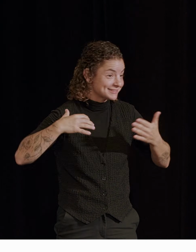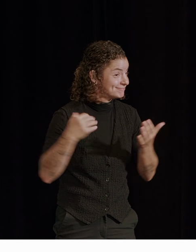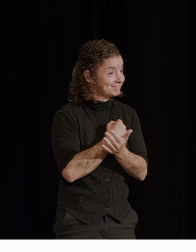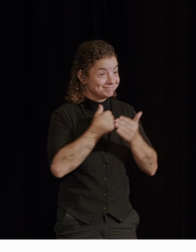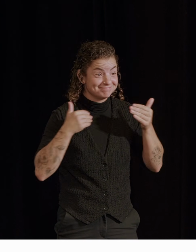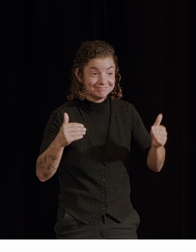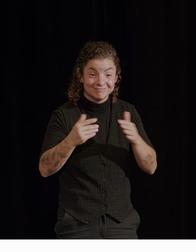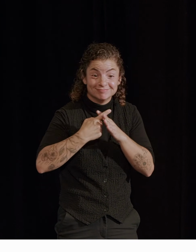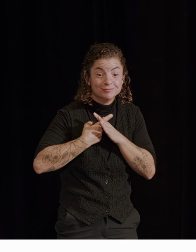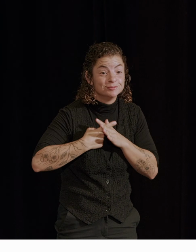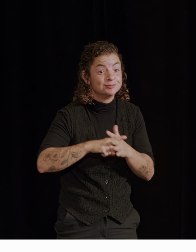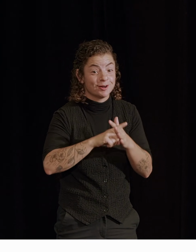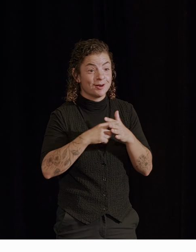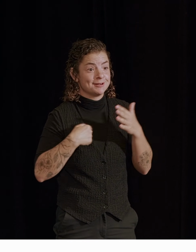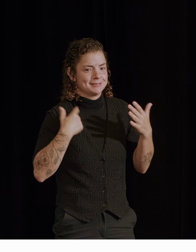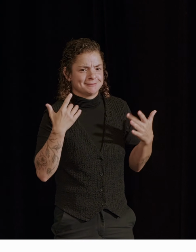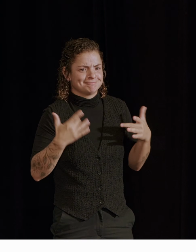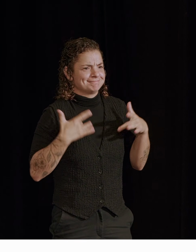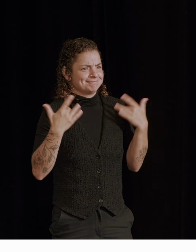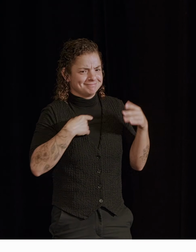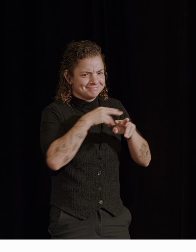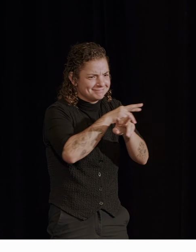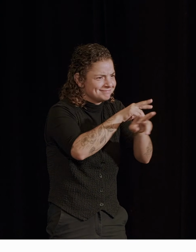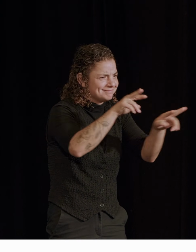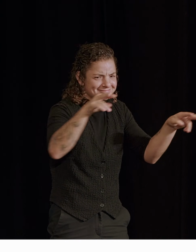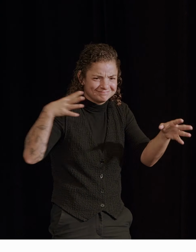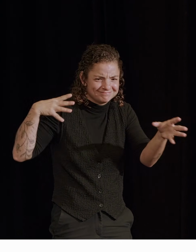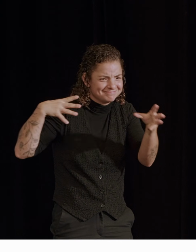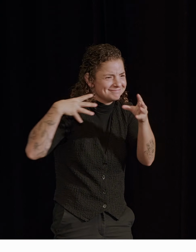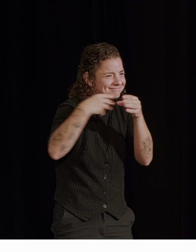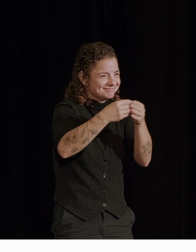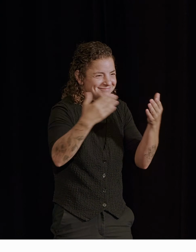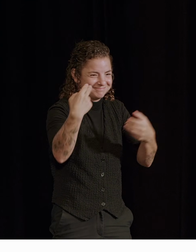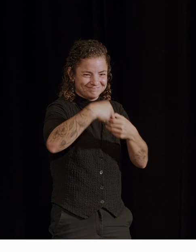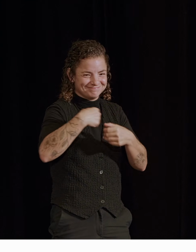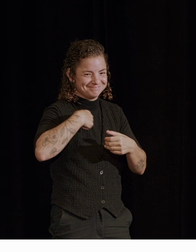We're delighted to see everyone here for this morning's featured presentation.